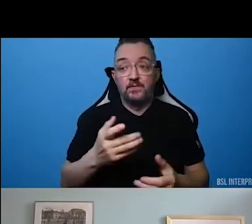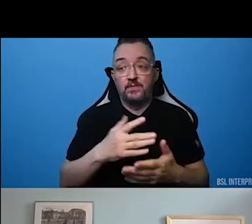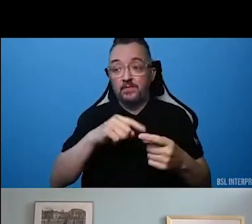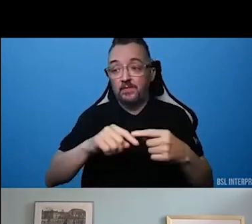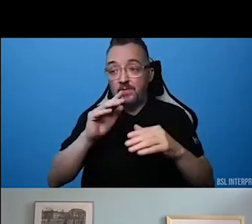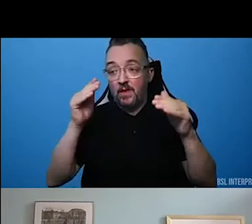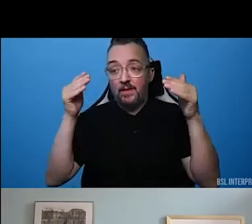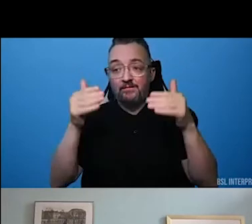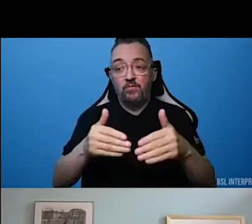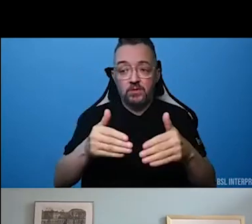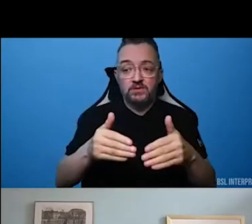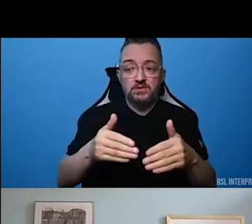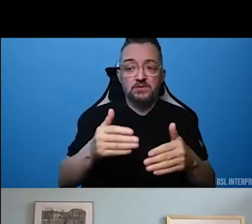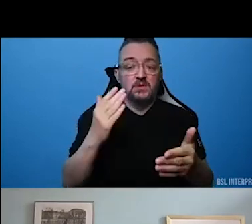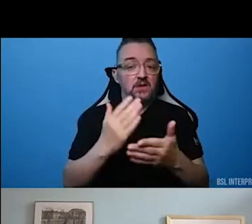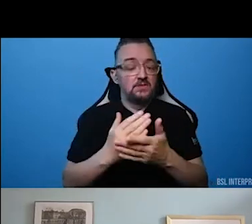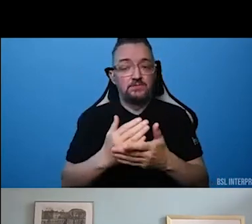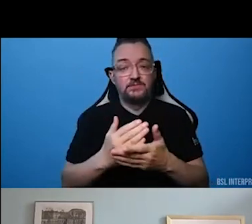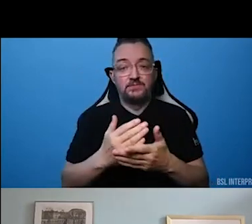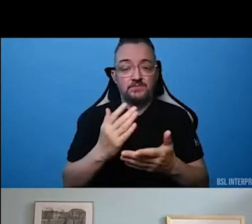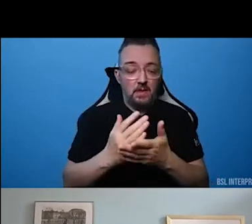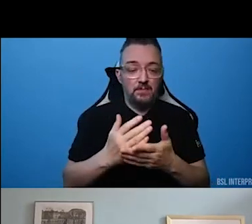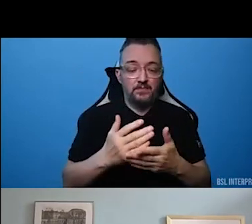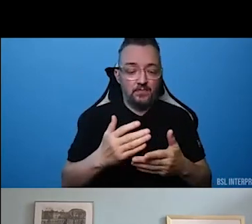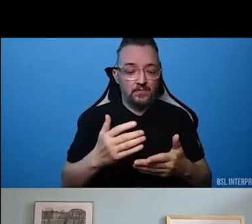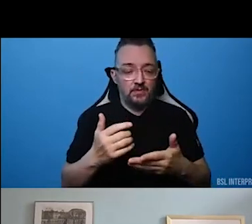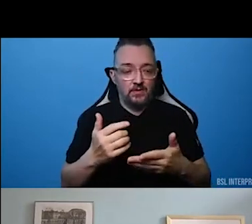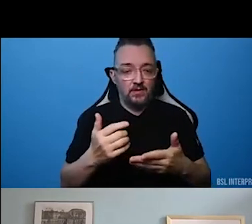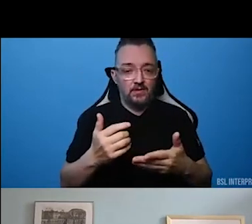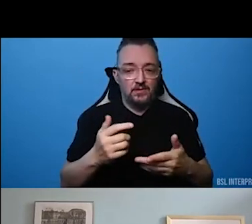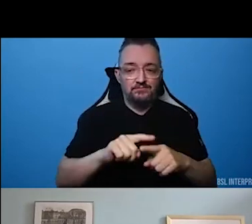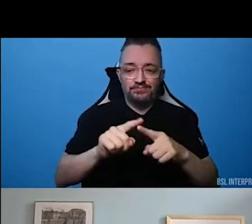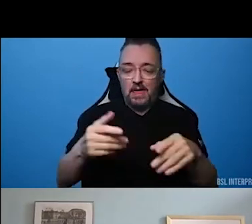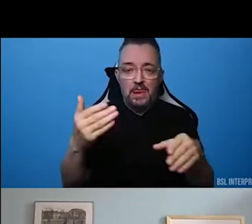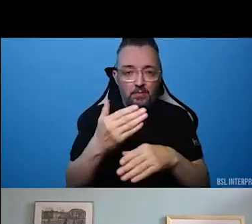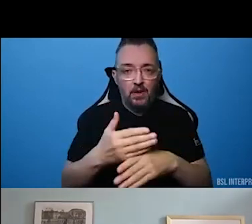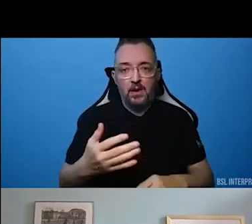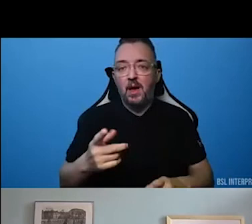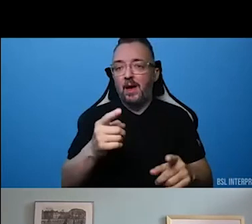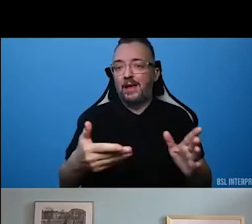the real processes of labor networks of exploitation and profit and the circulation of materials